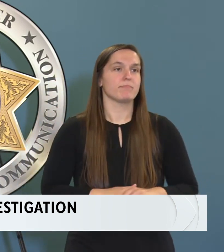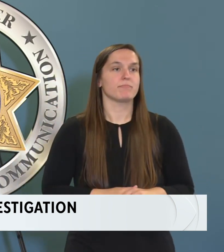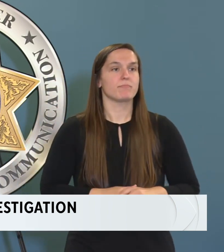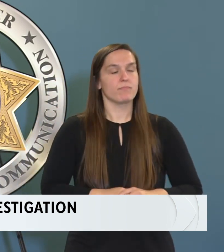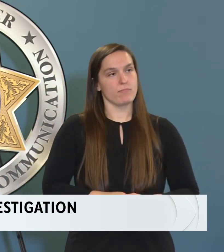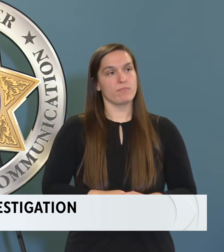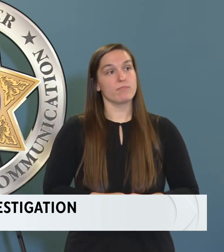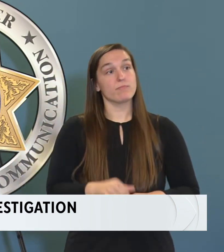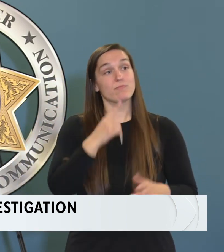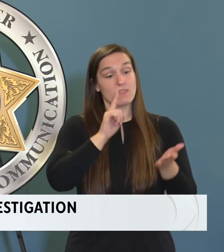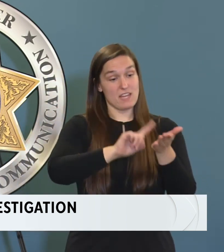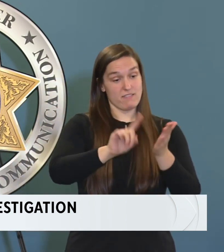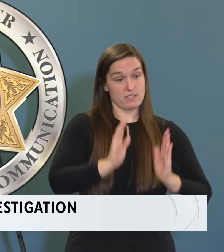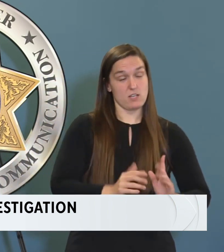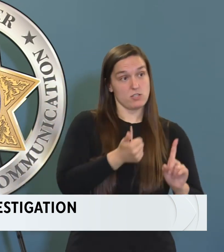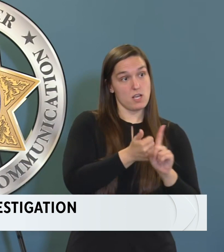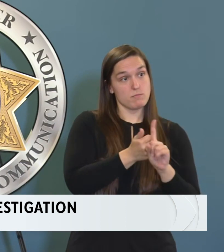ANY FIRE WHATSOEVER BE TWEENS